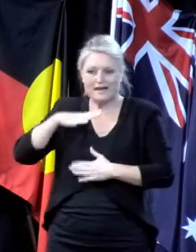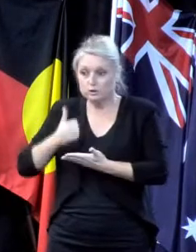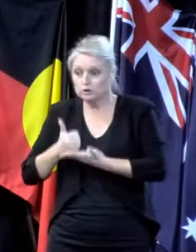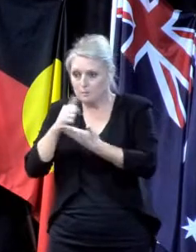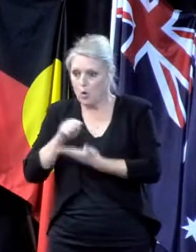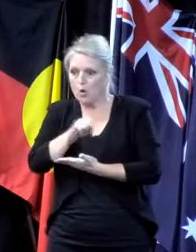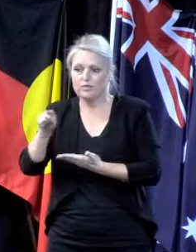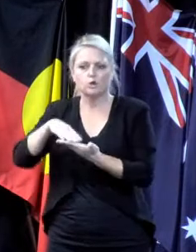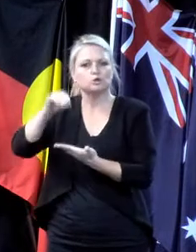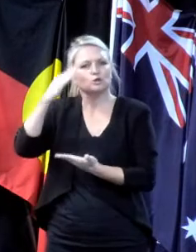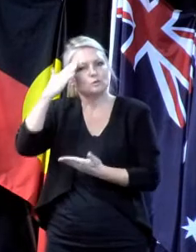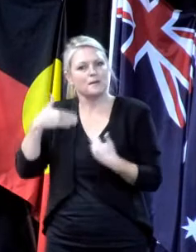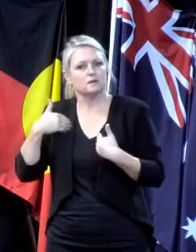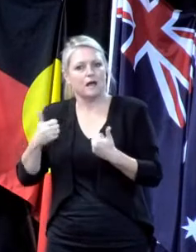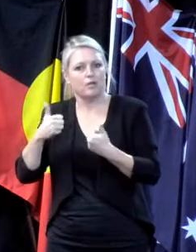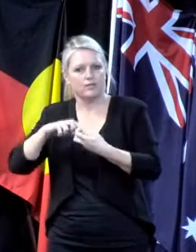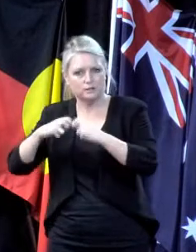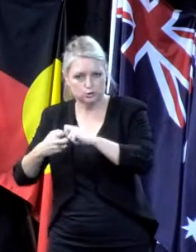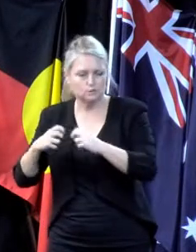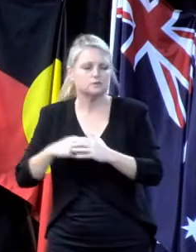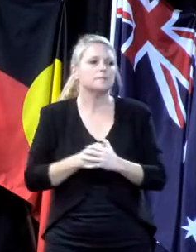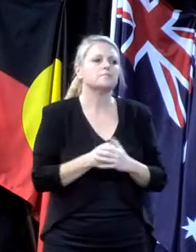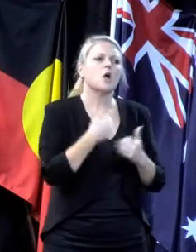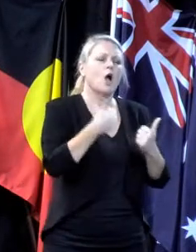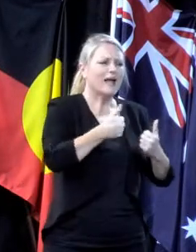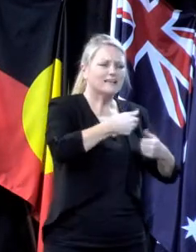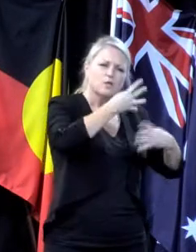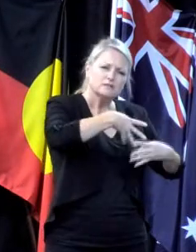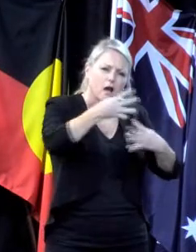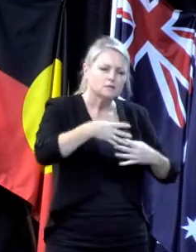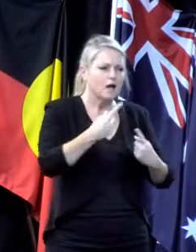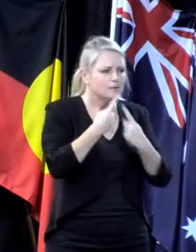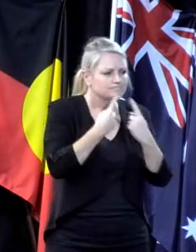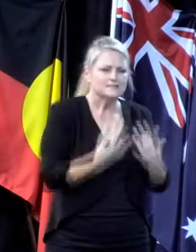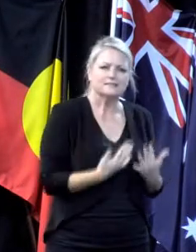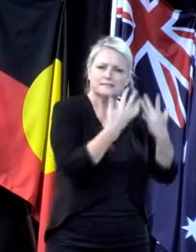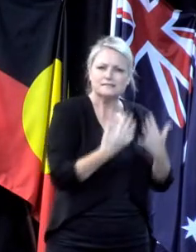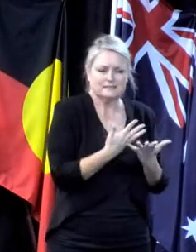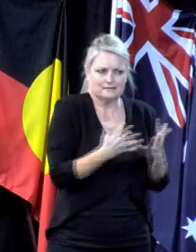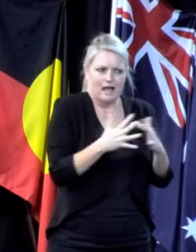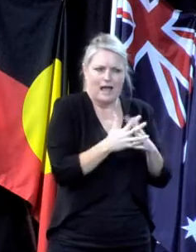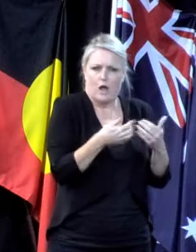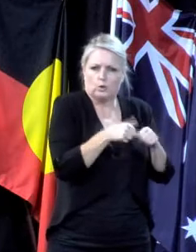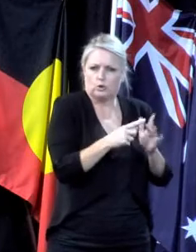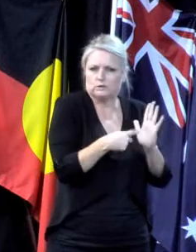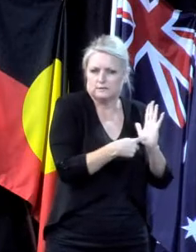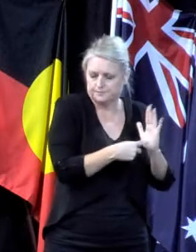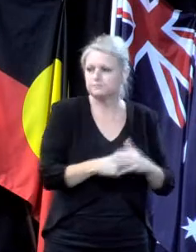I’m just trying to understand how it plays out practically? So what happens is through the State process of the EAP